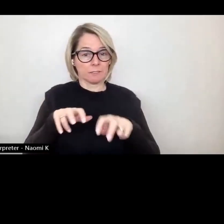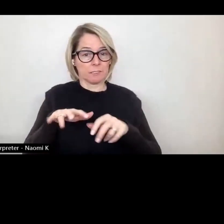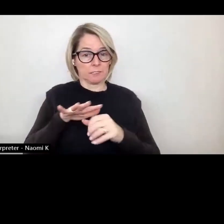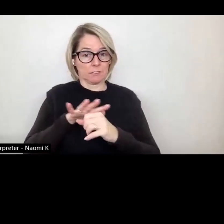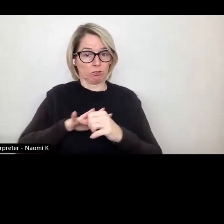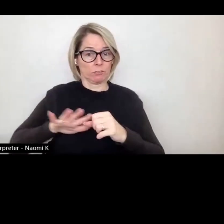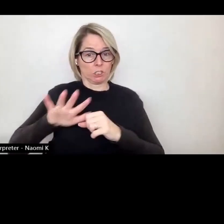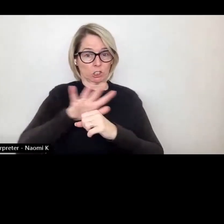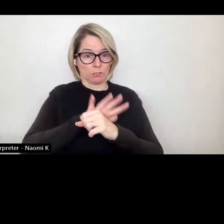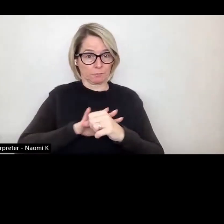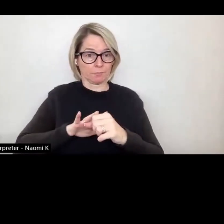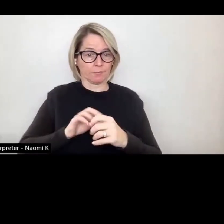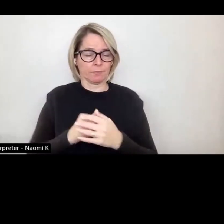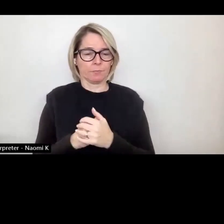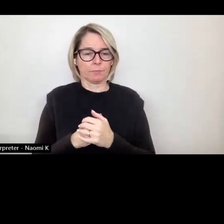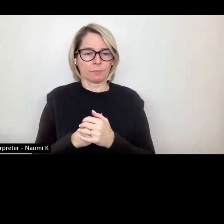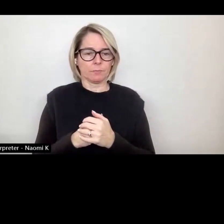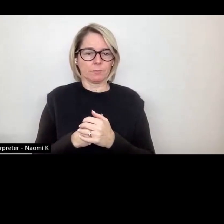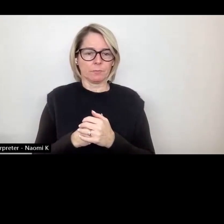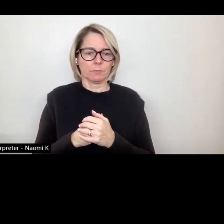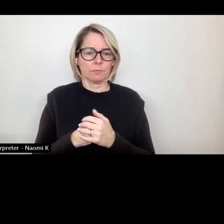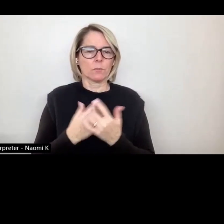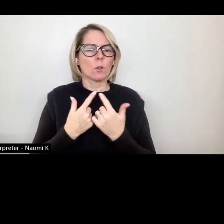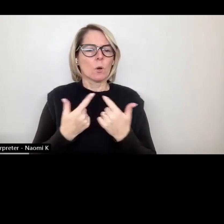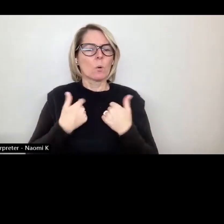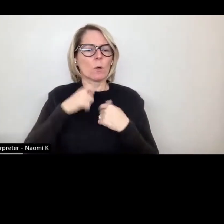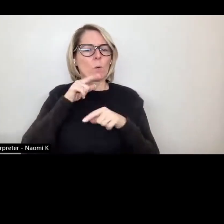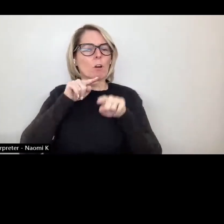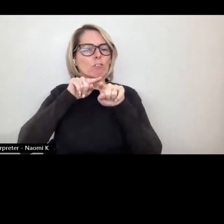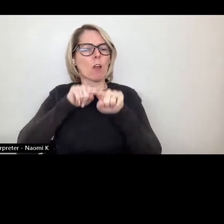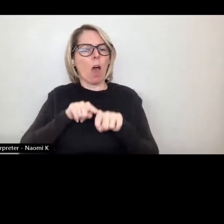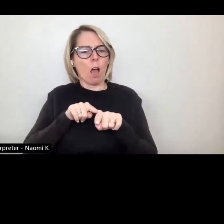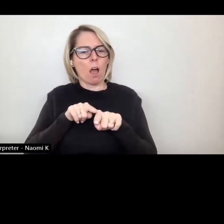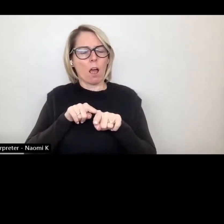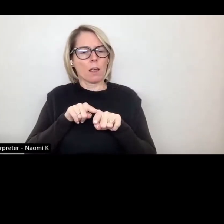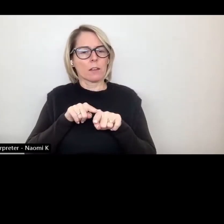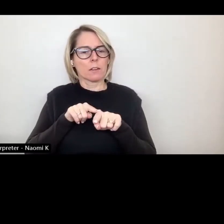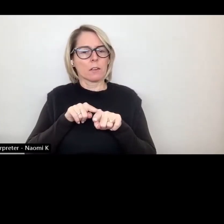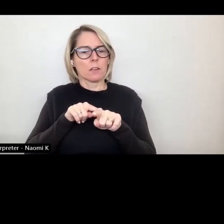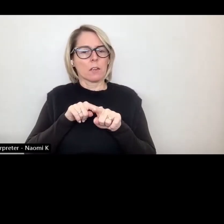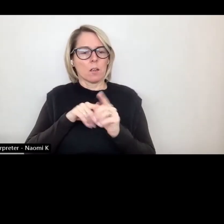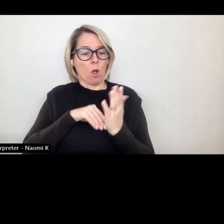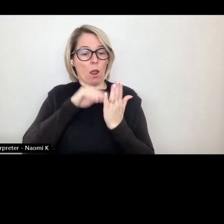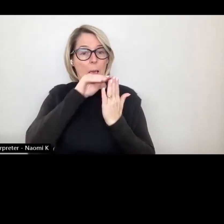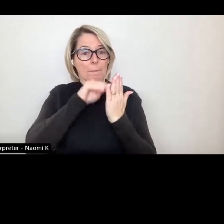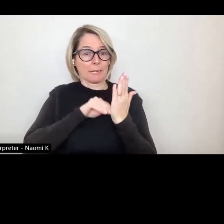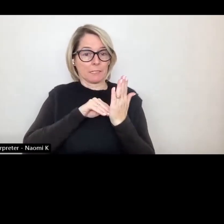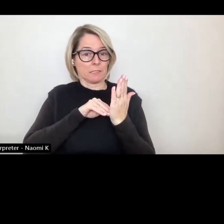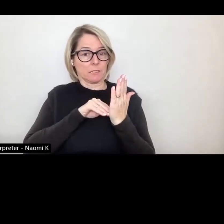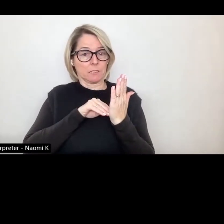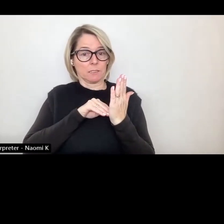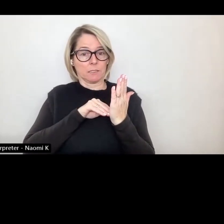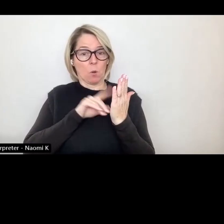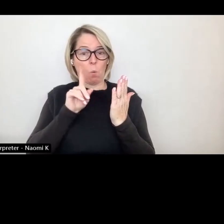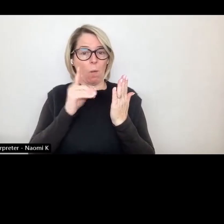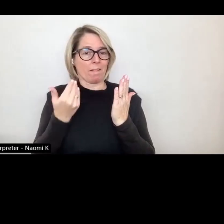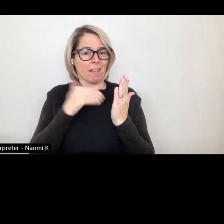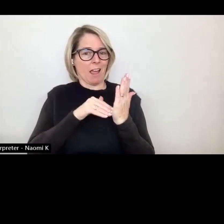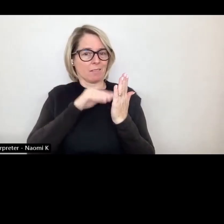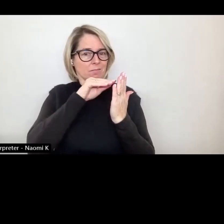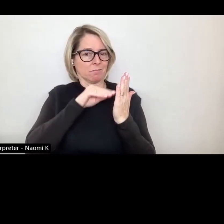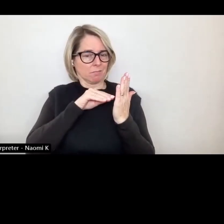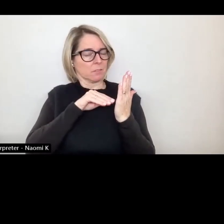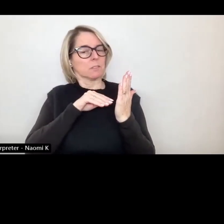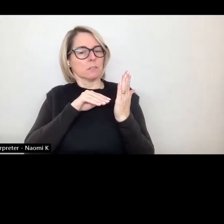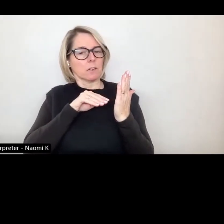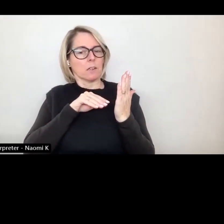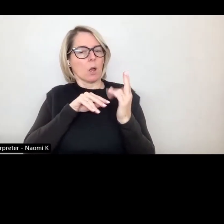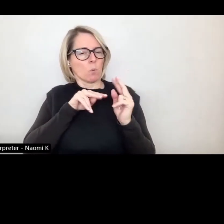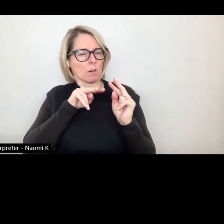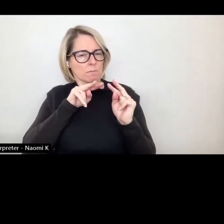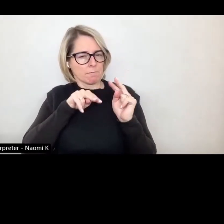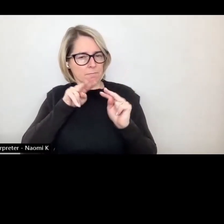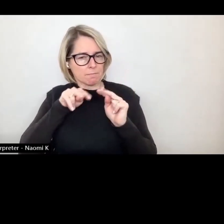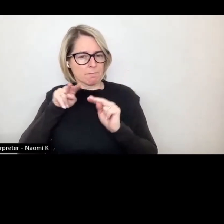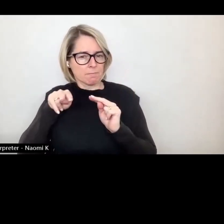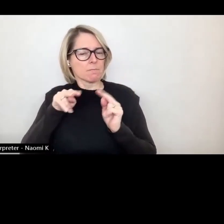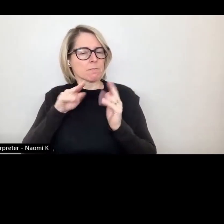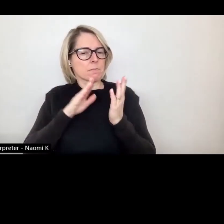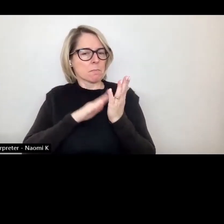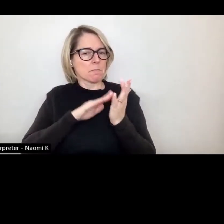We will be reliant on what applicants provide in their application in order to assess the relative merits of those applications,